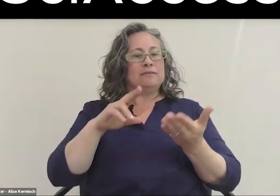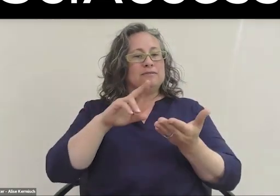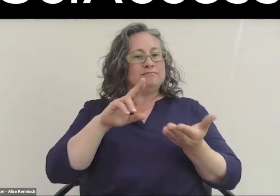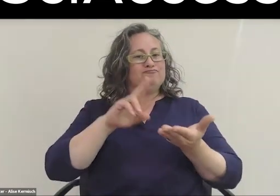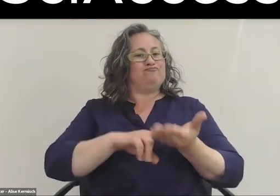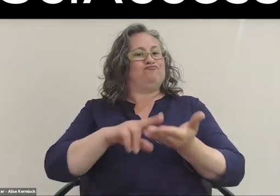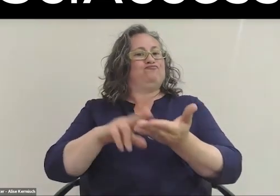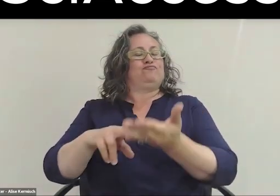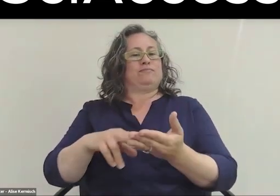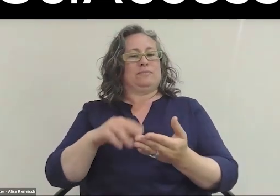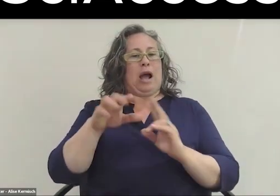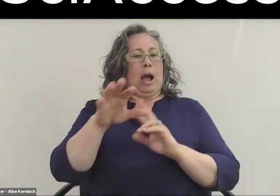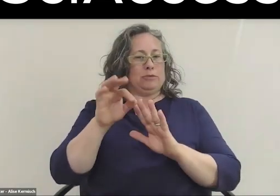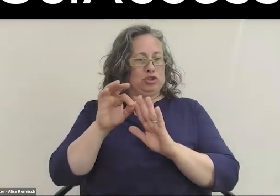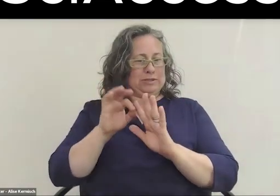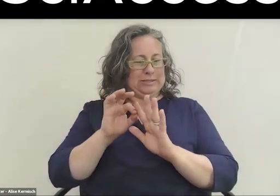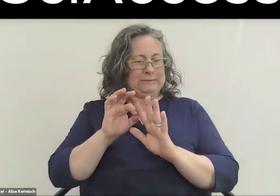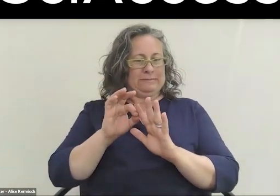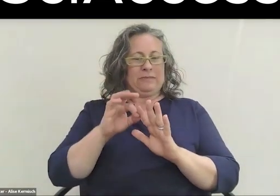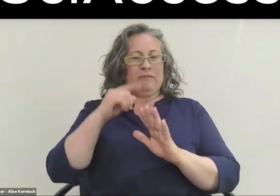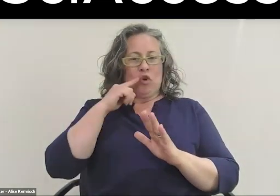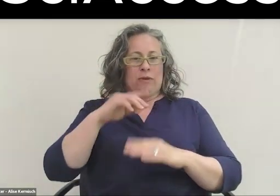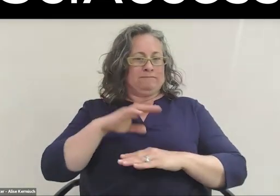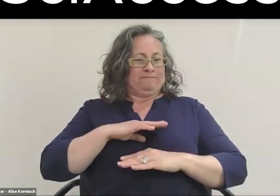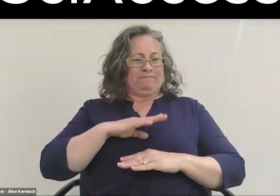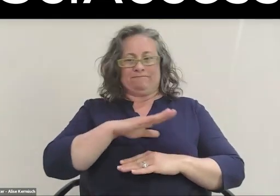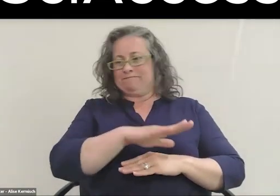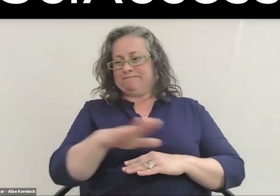to satisfy lots of students' desires.